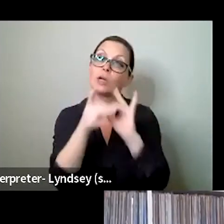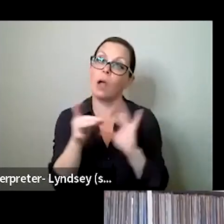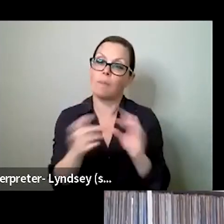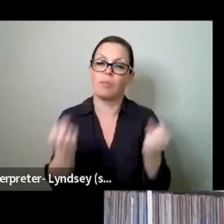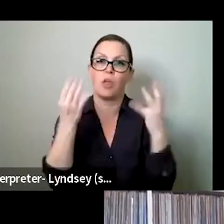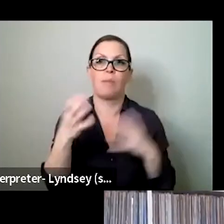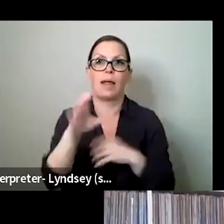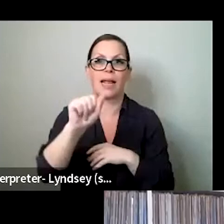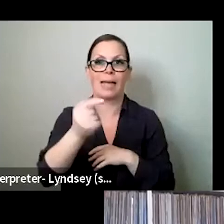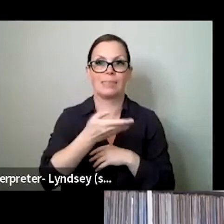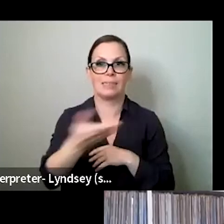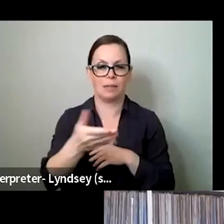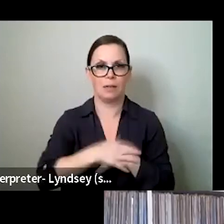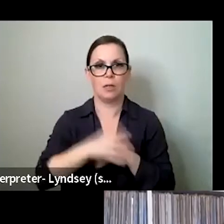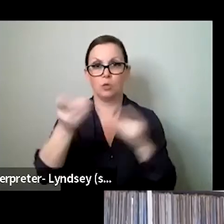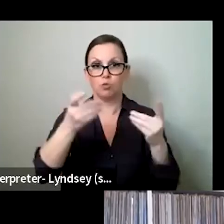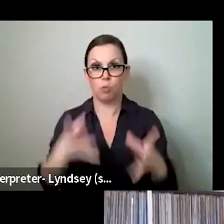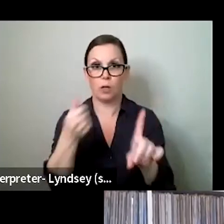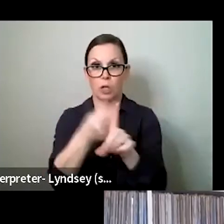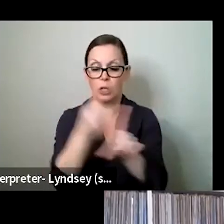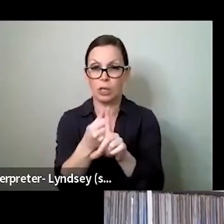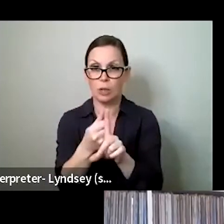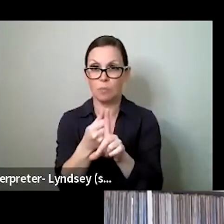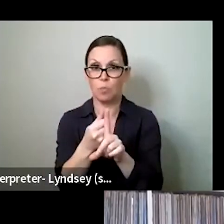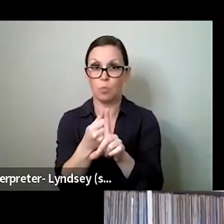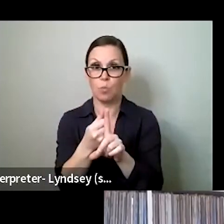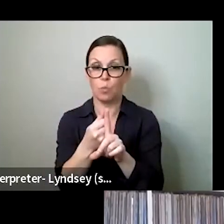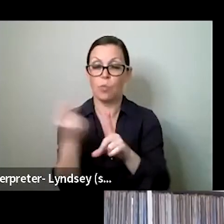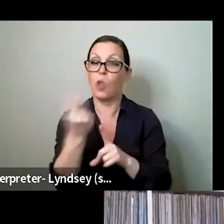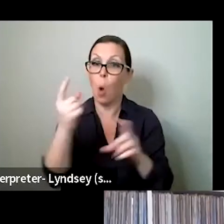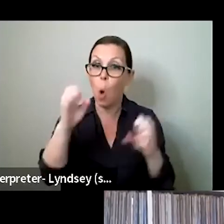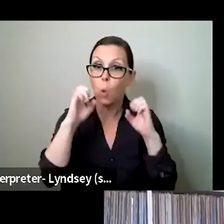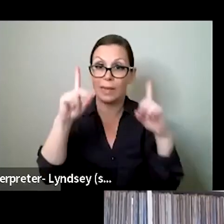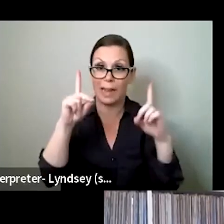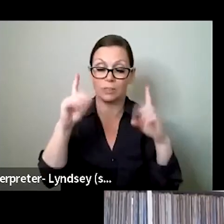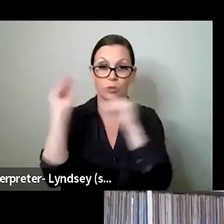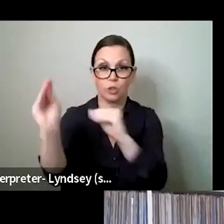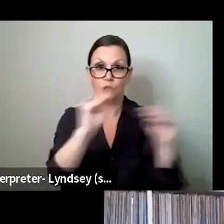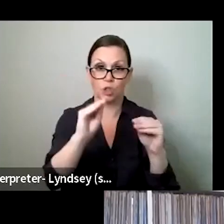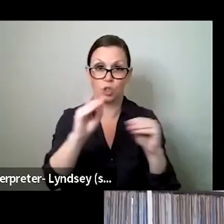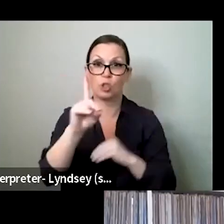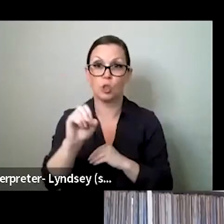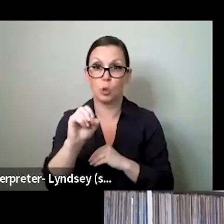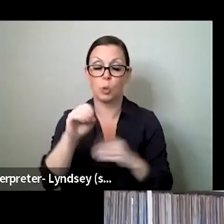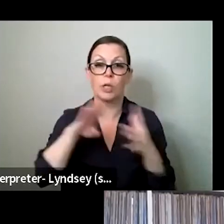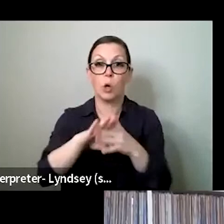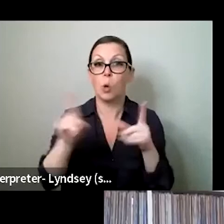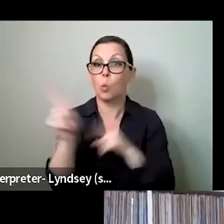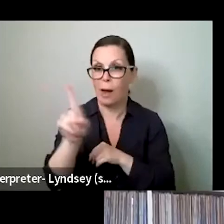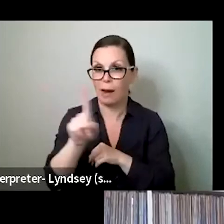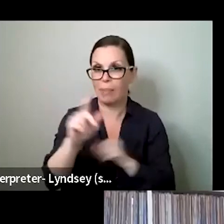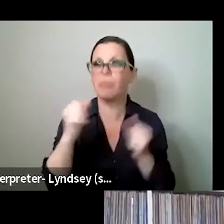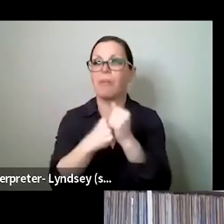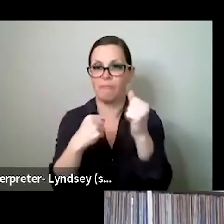who, the only education they do is through the foundation. There are casting directors, not all of them,